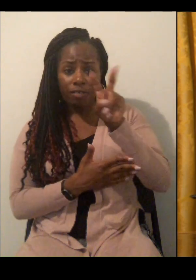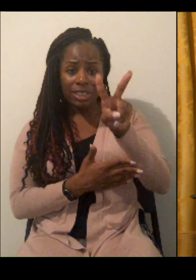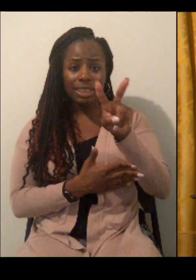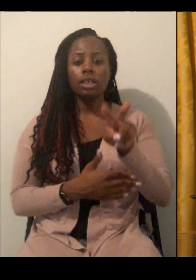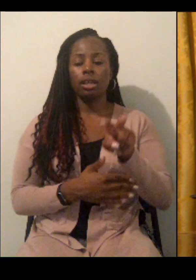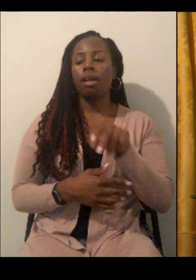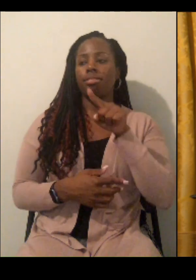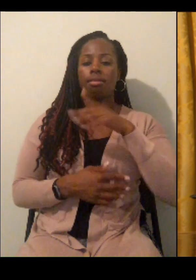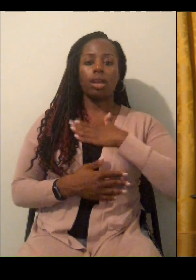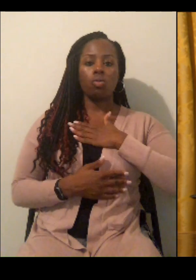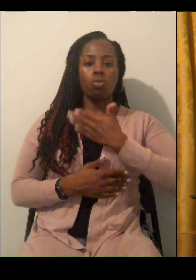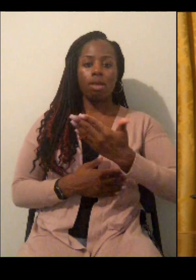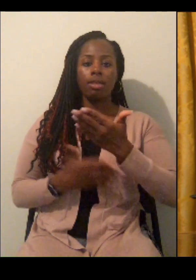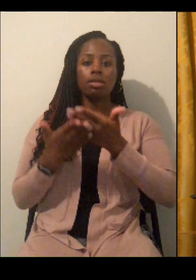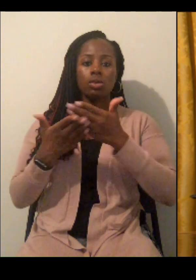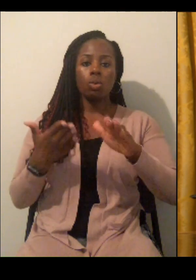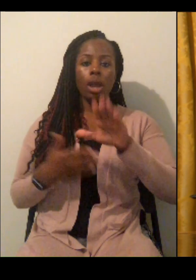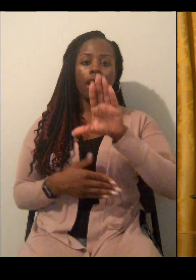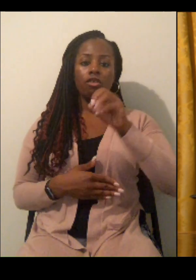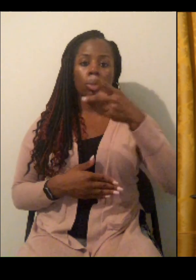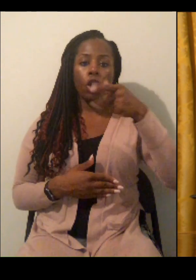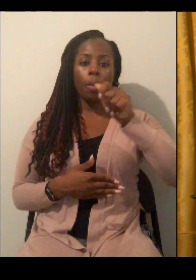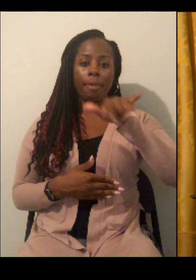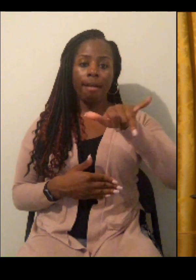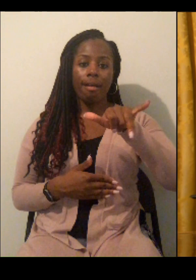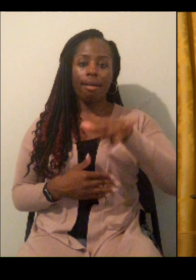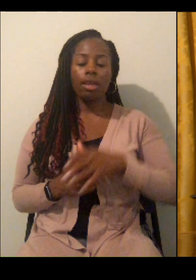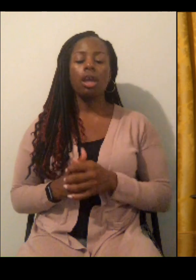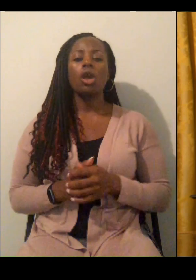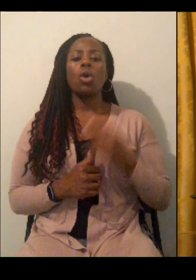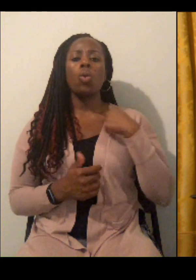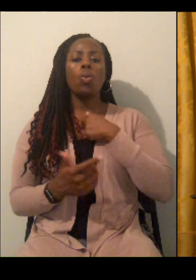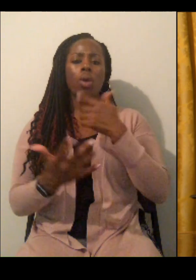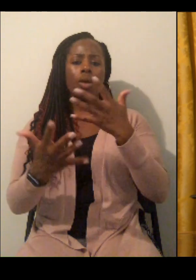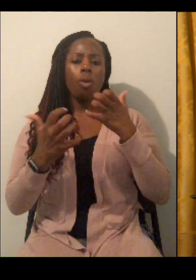cutting massive amounts of red tape to make antiviral therapies available in